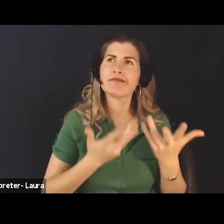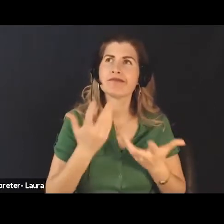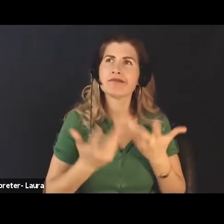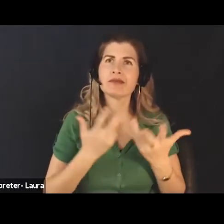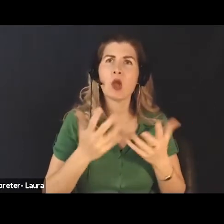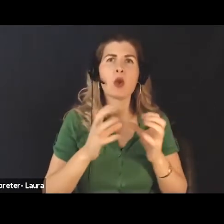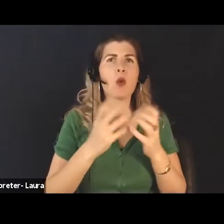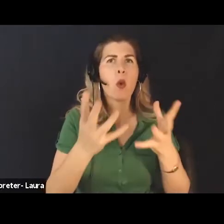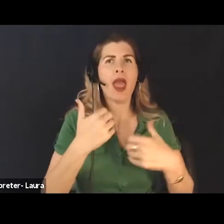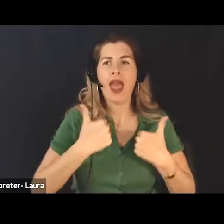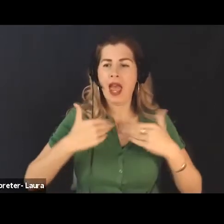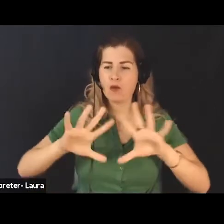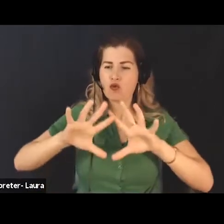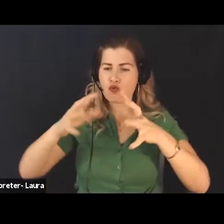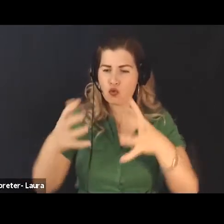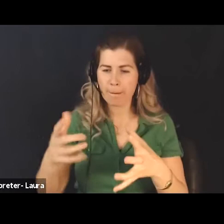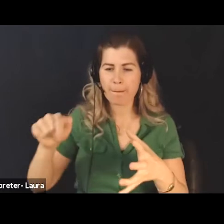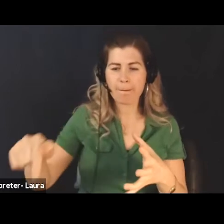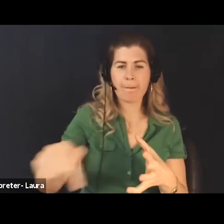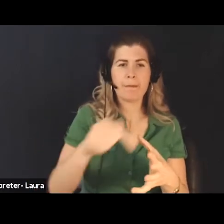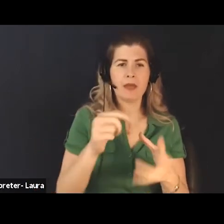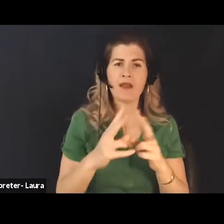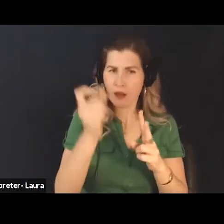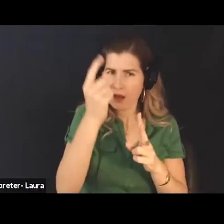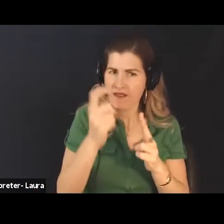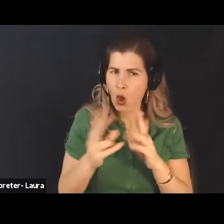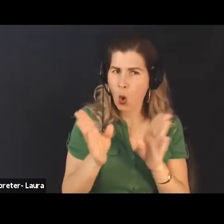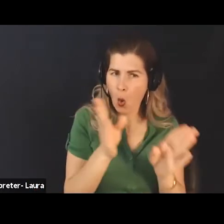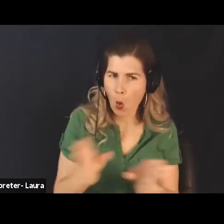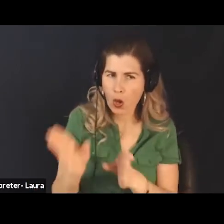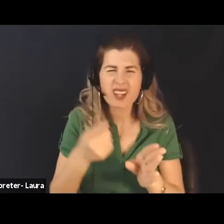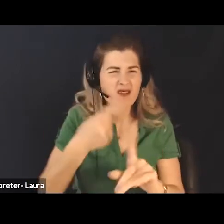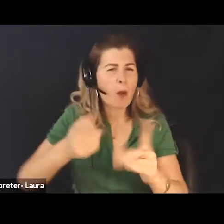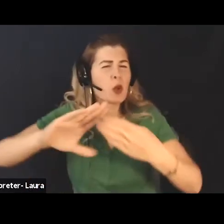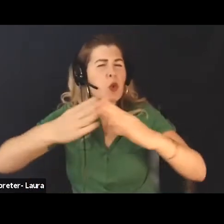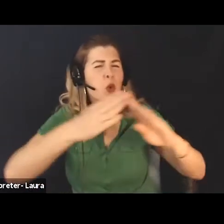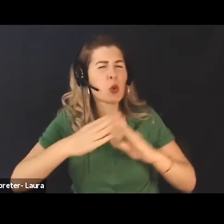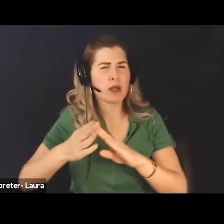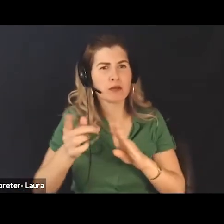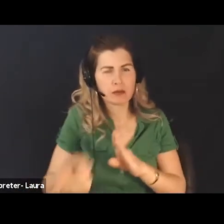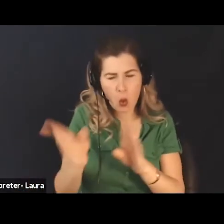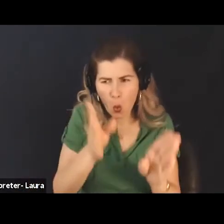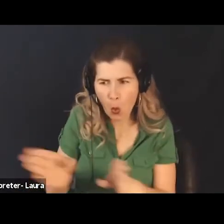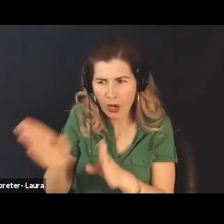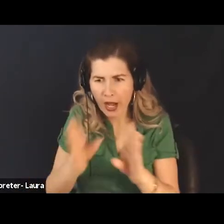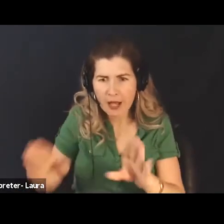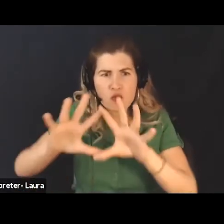already really organized community groups to gain democratic control